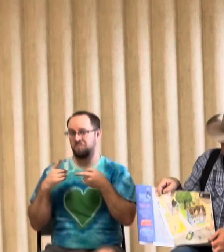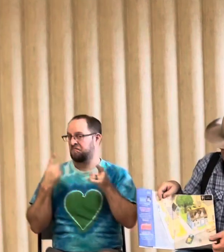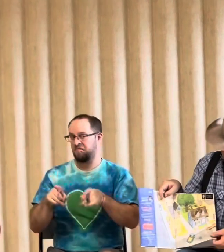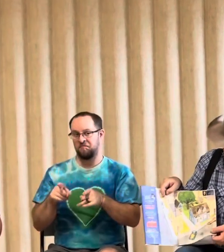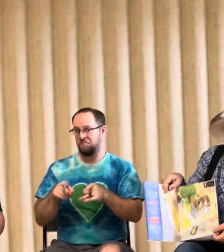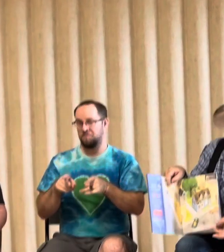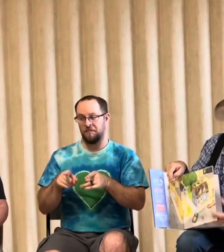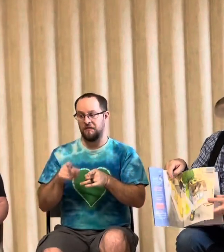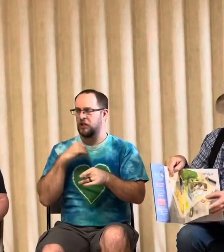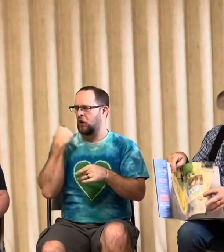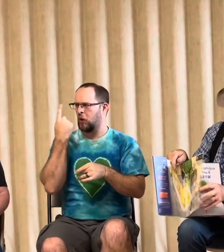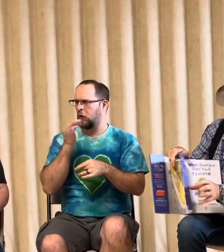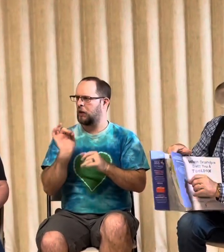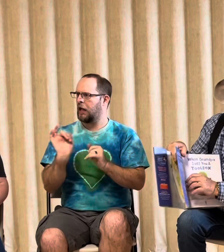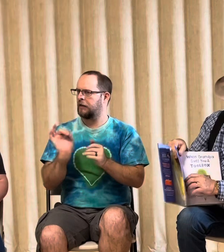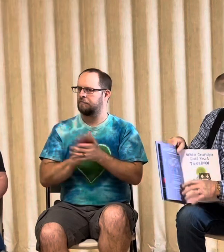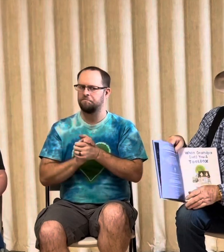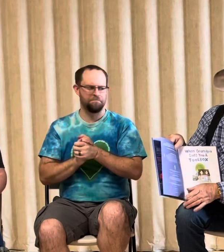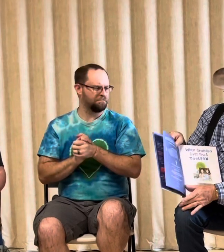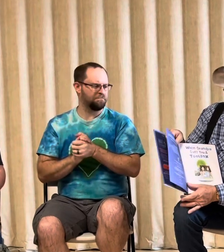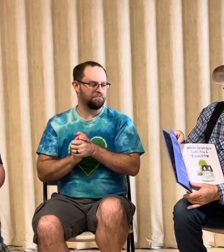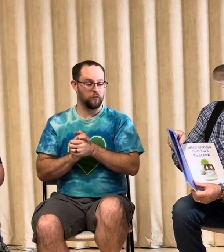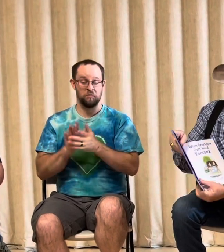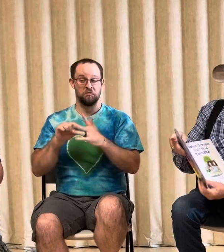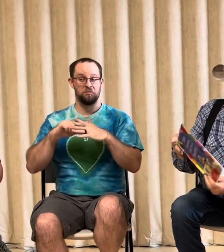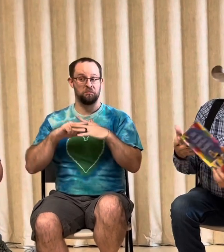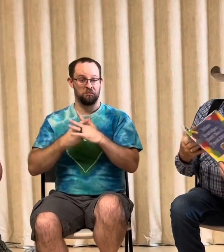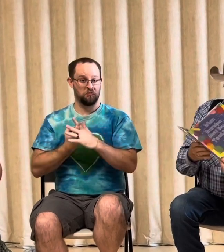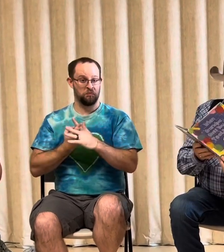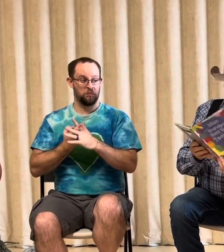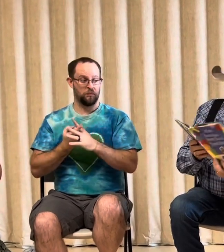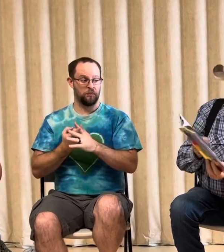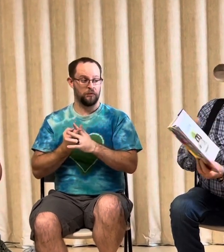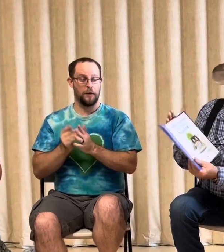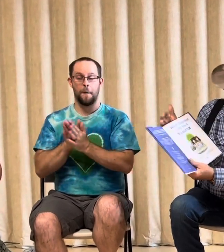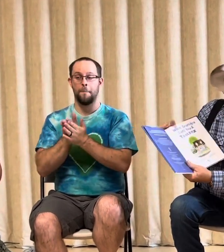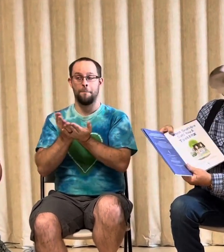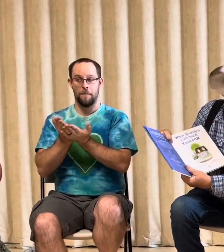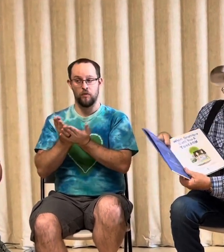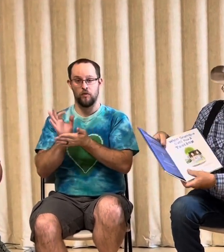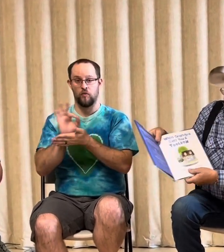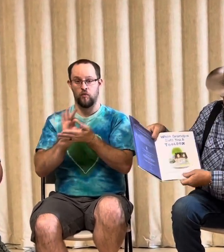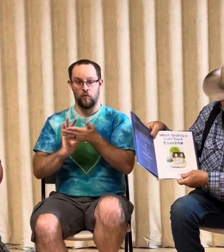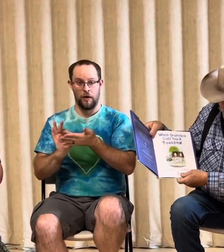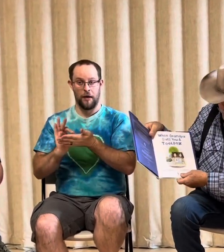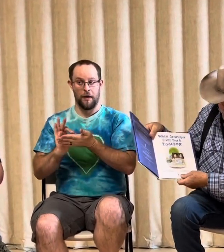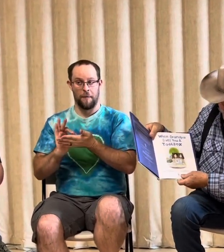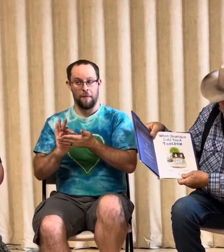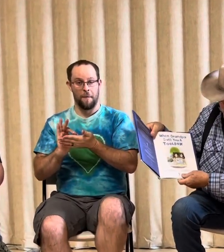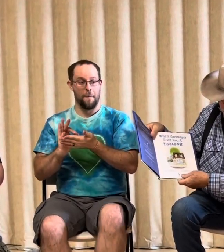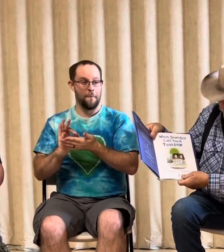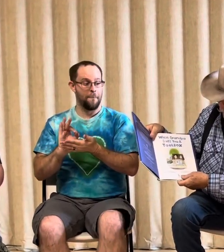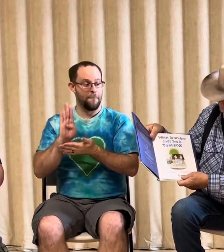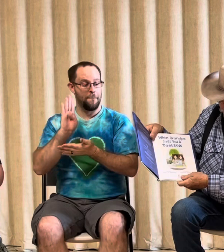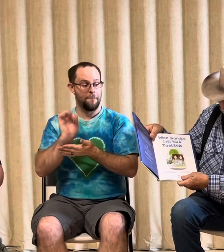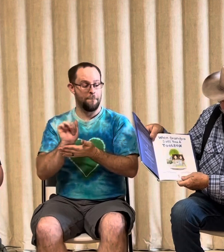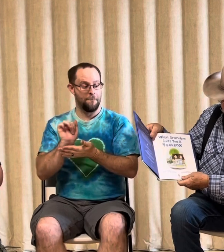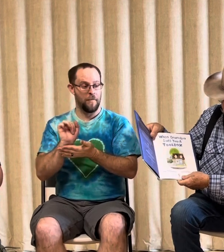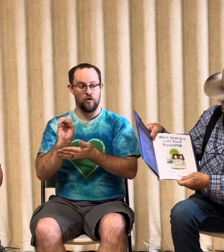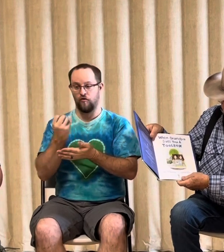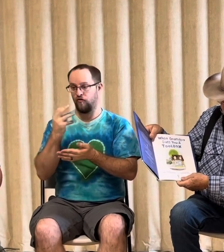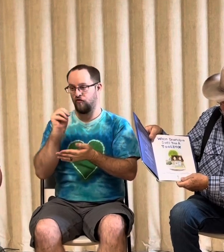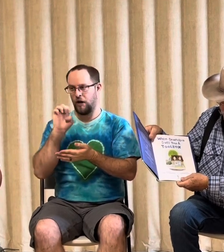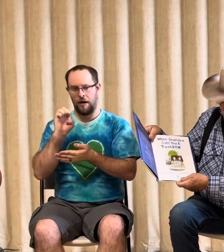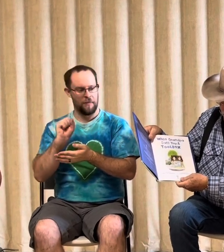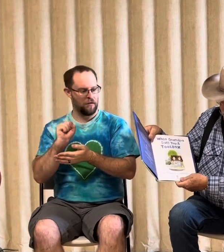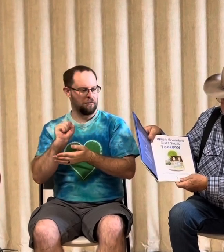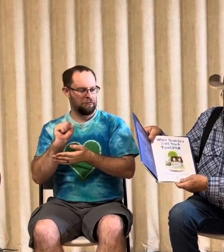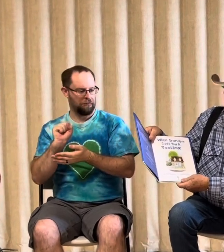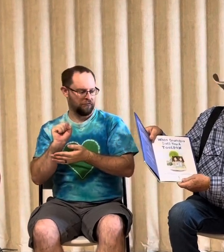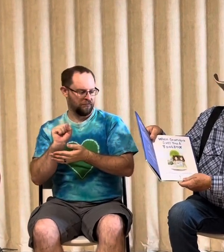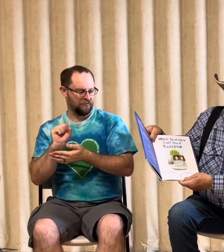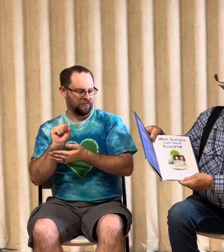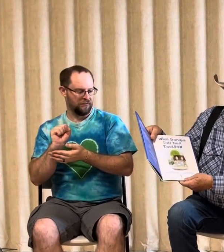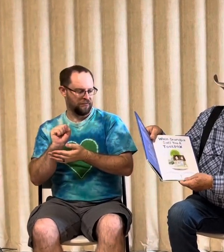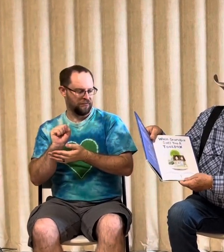it doesn't look like. We'll get started. The book was written by Jamie L.B. Deenihan,